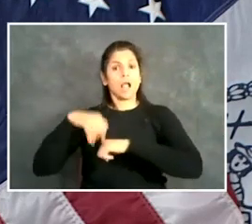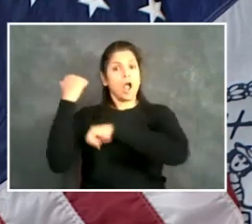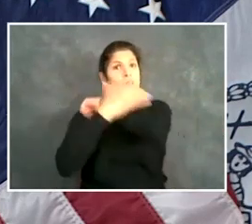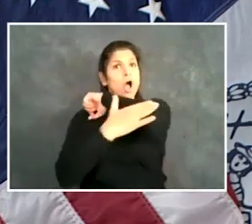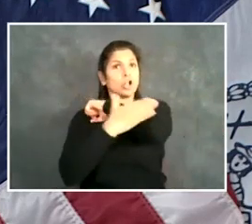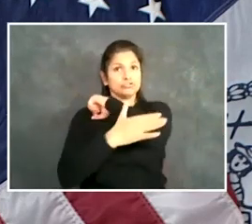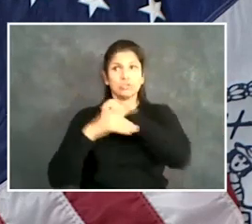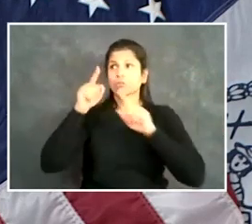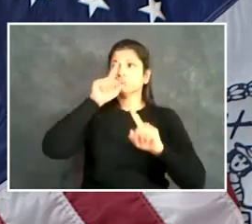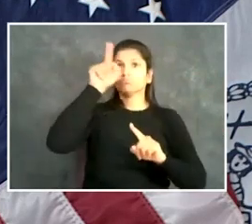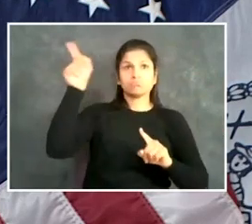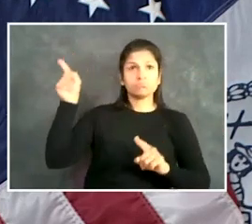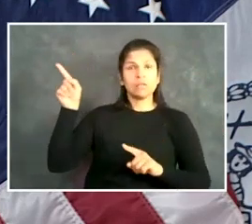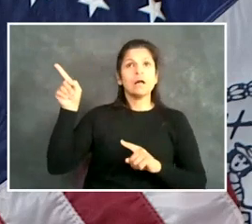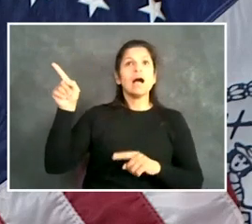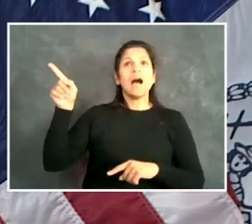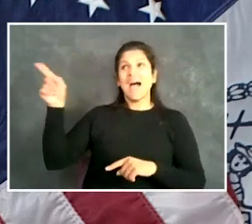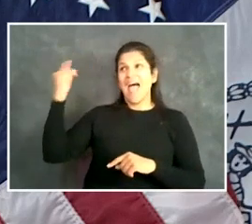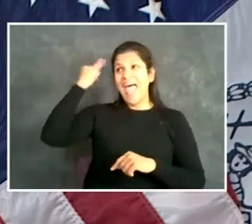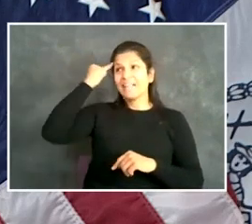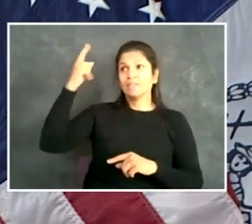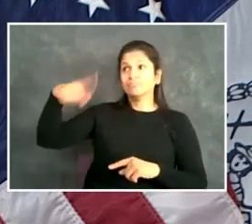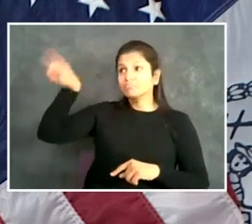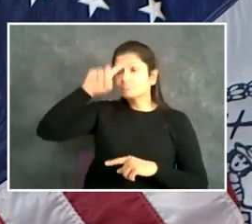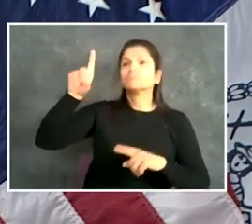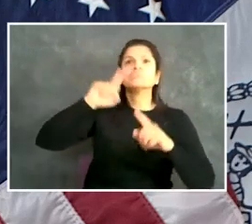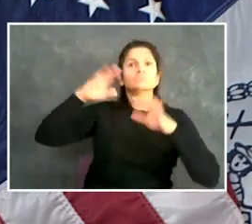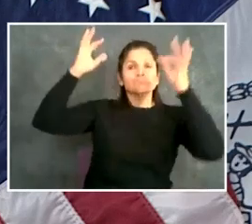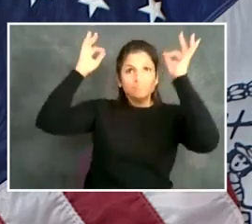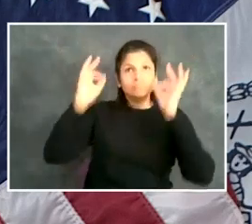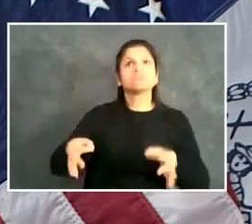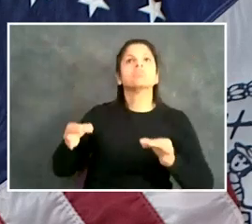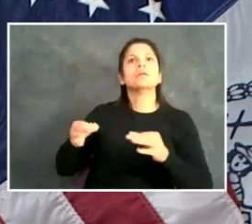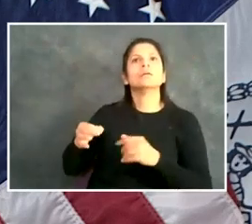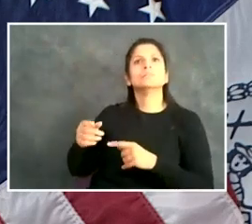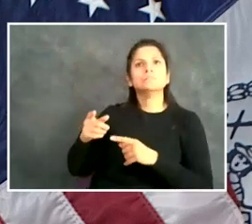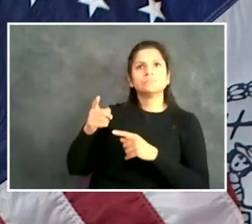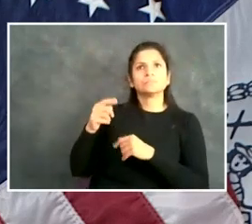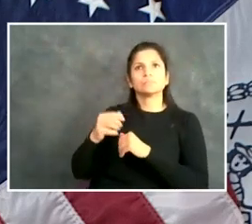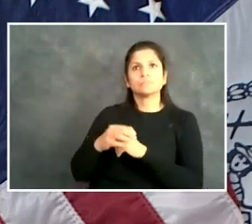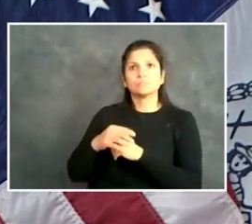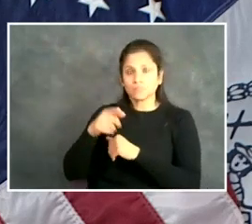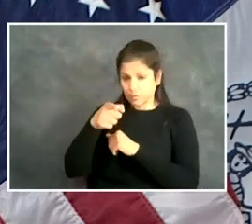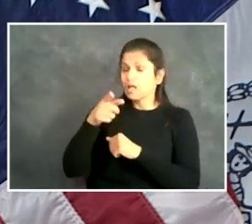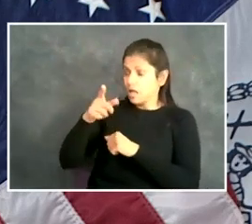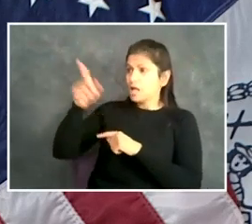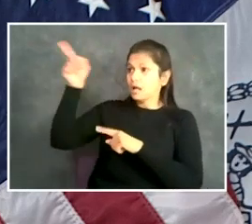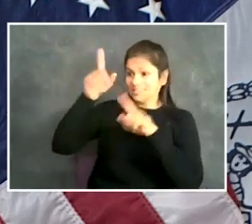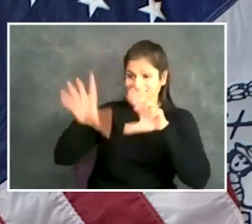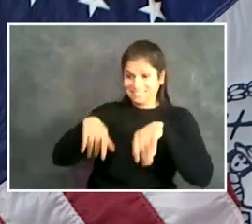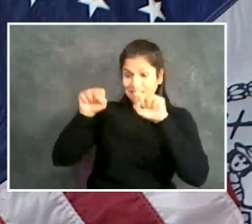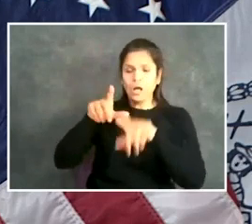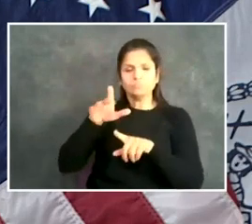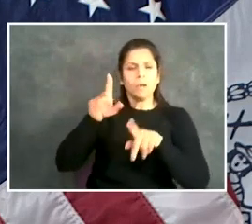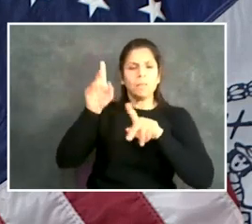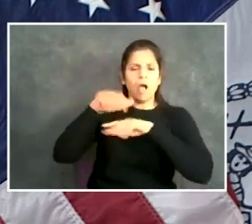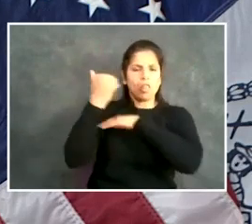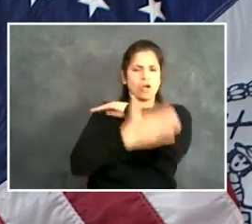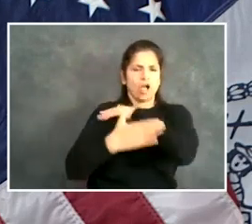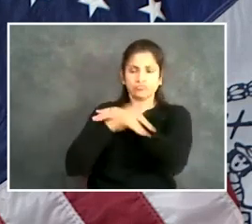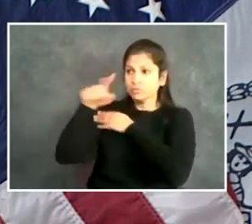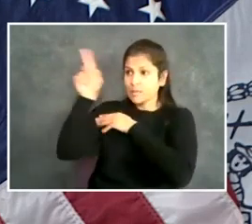CORONAVIRUS IDENTIFICATION